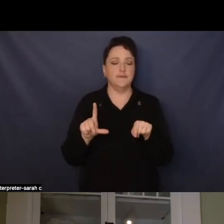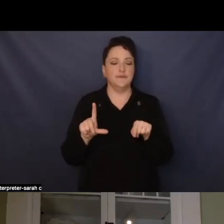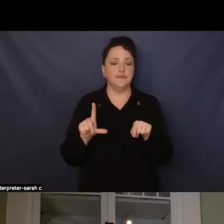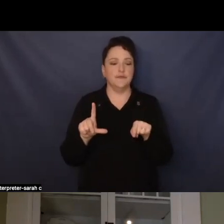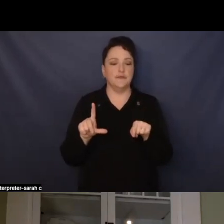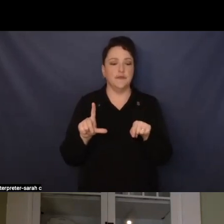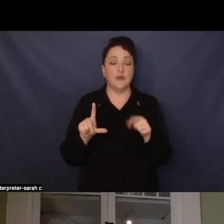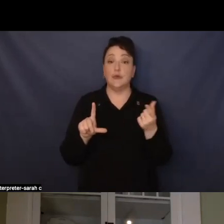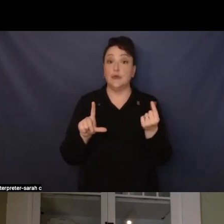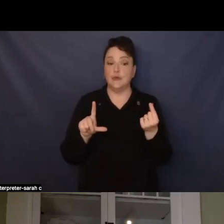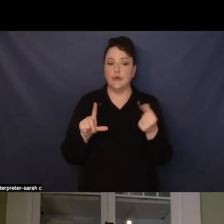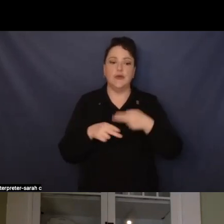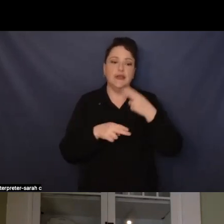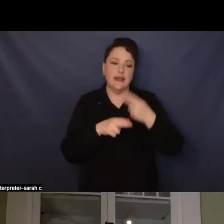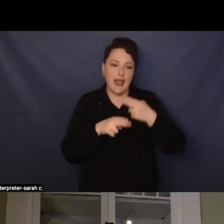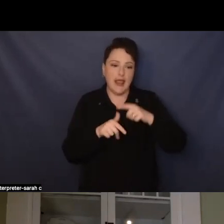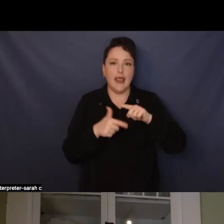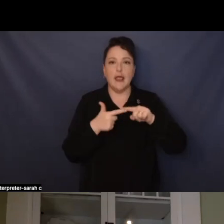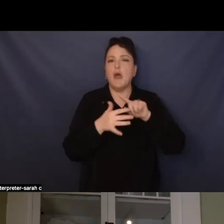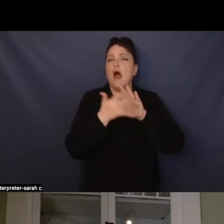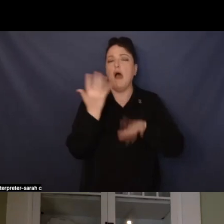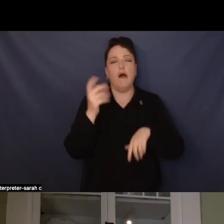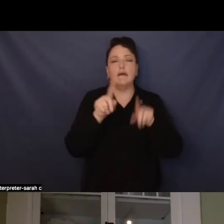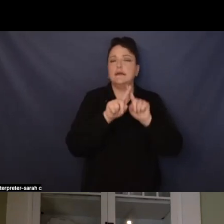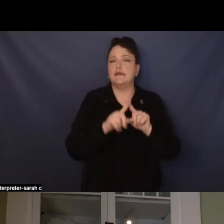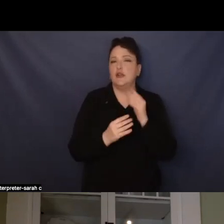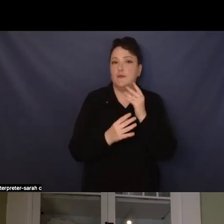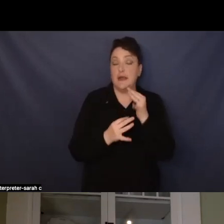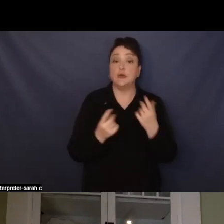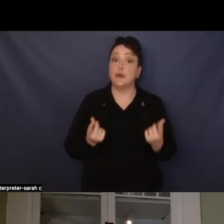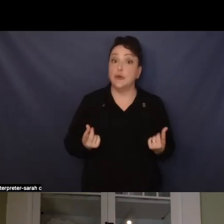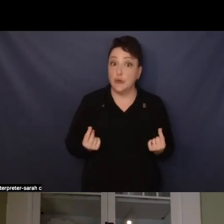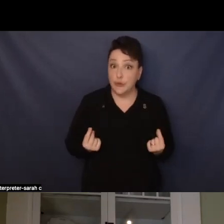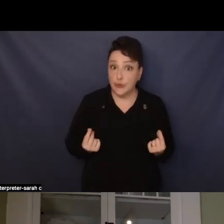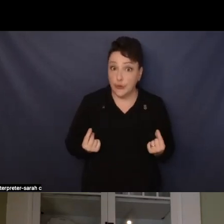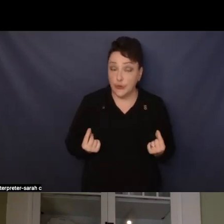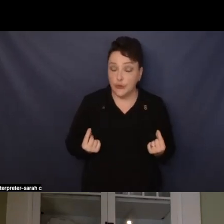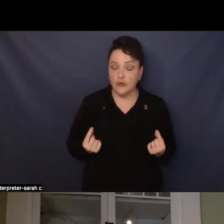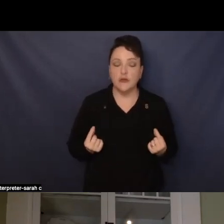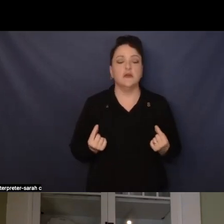all sorts of different information you don't need to have. You can just put in under their firm name